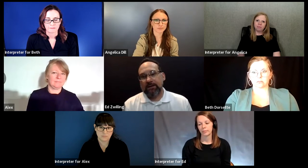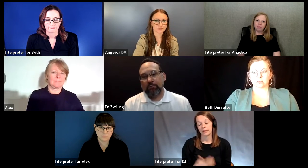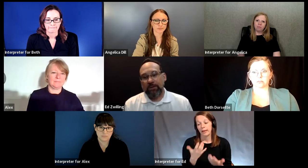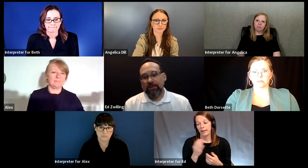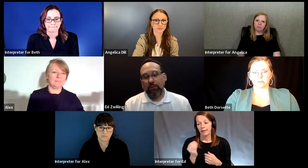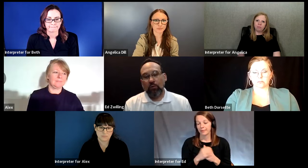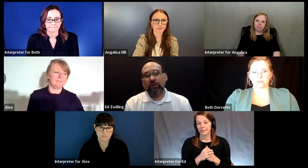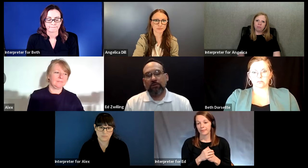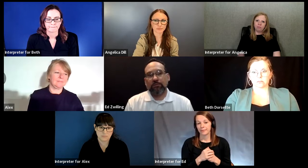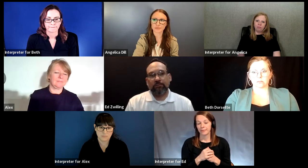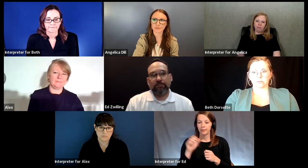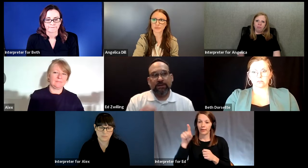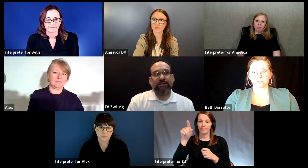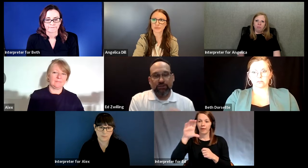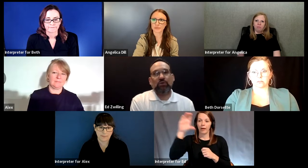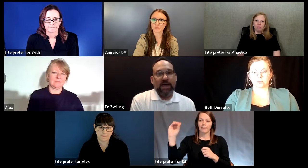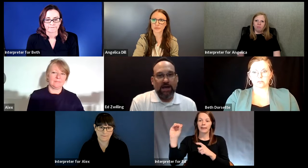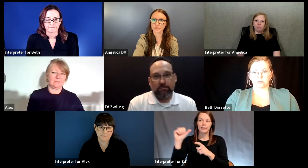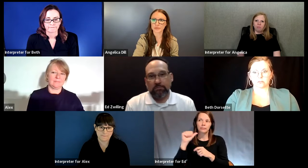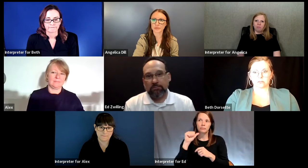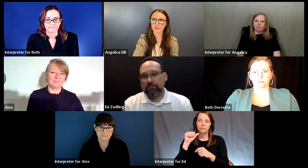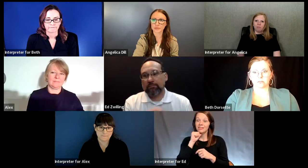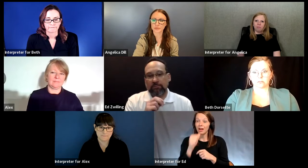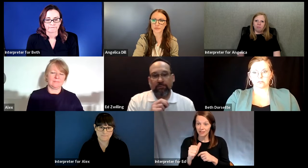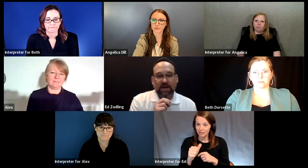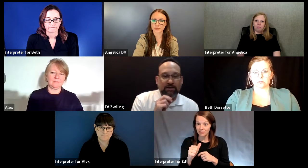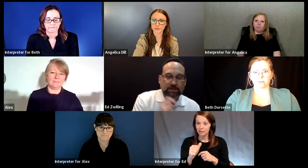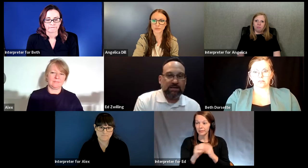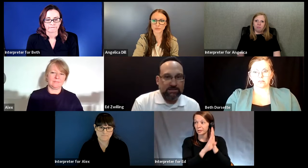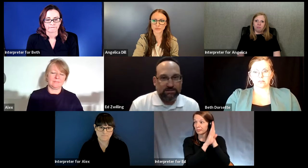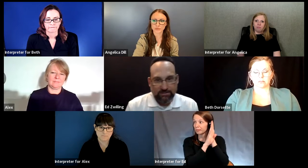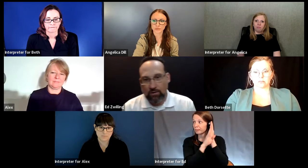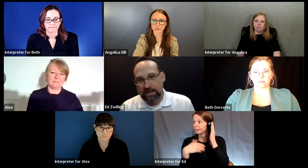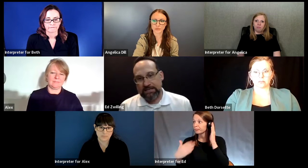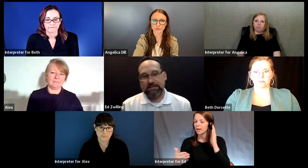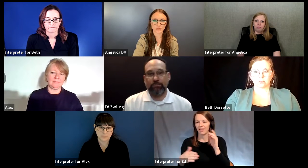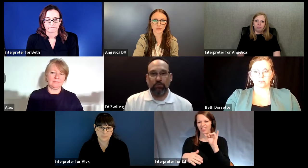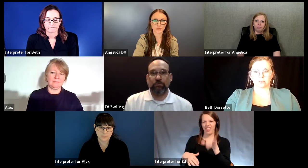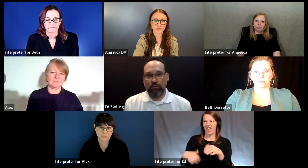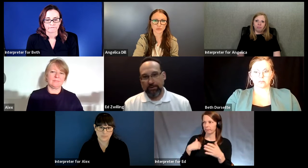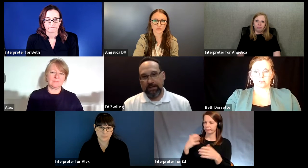And when the employer doesn't do that, that in many cases is all I need to prove to win